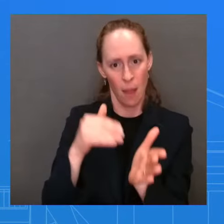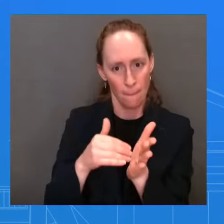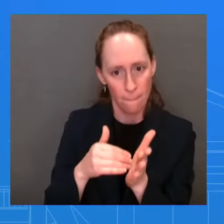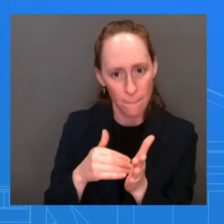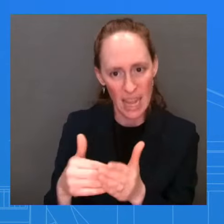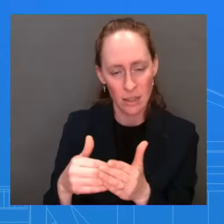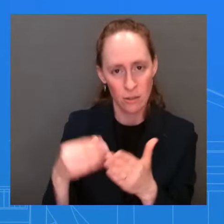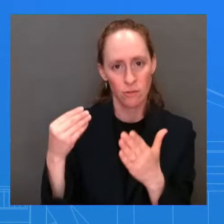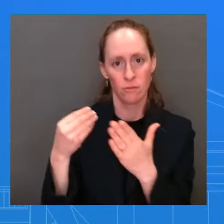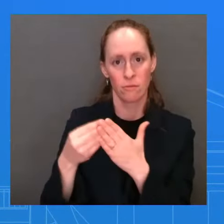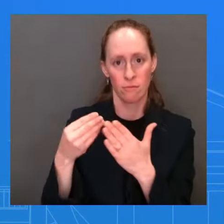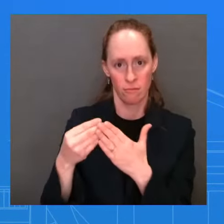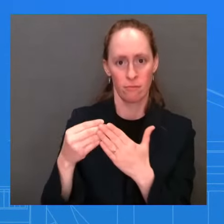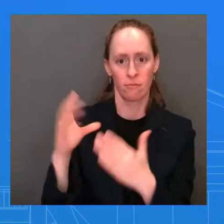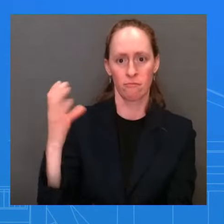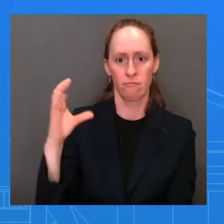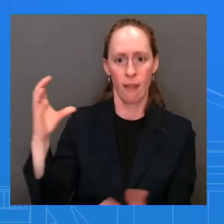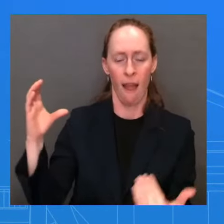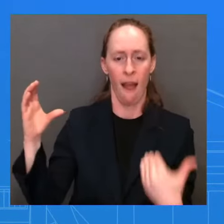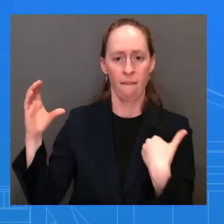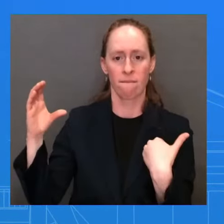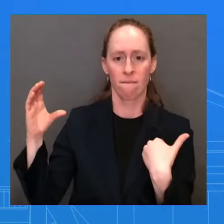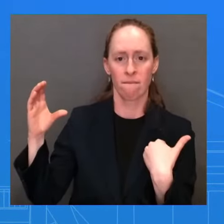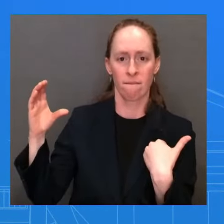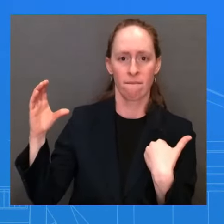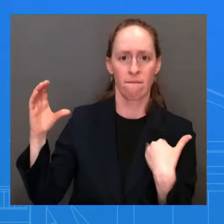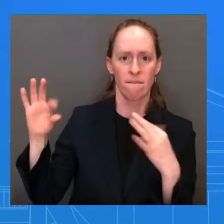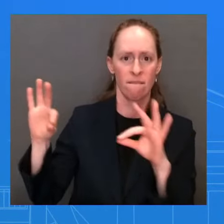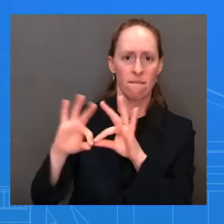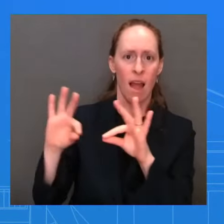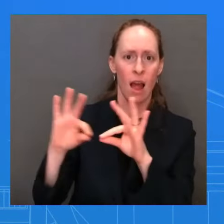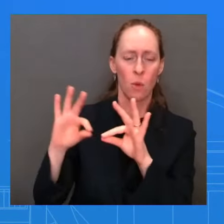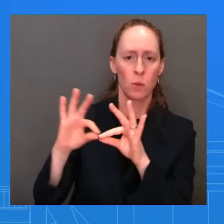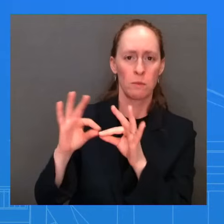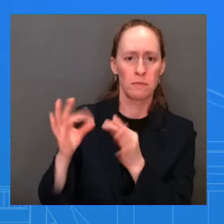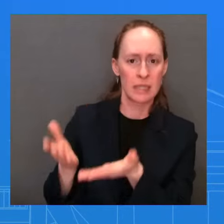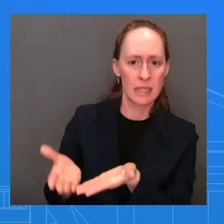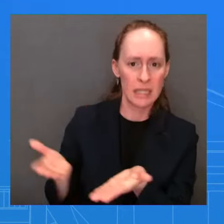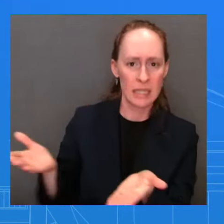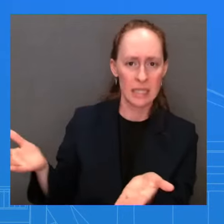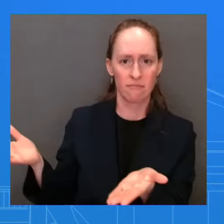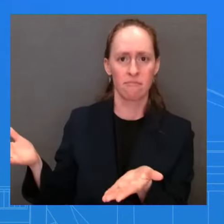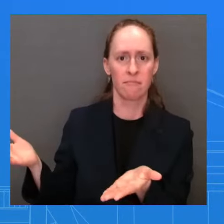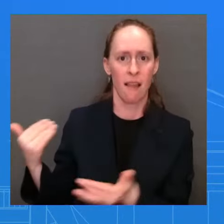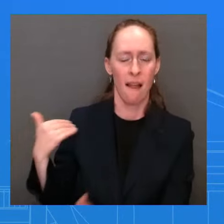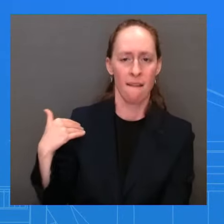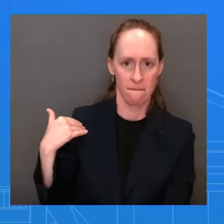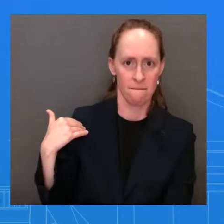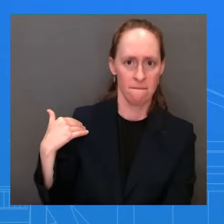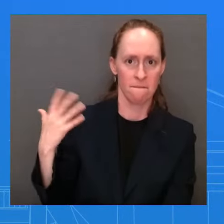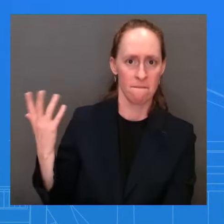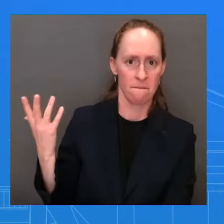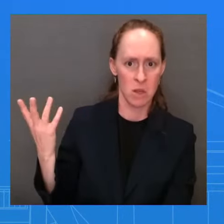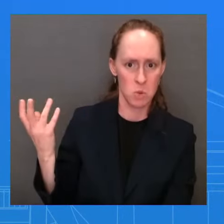And what would the U.S. like to see in exchange for those -- those funds being unfrozen? Ms. Jean-Pierre: So I'm just basically going to -- to say what the National Security Advisor